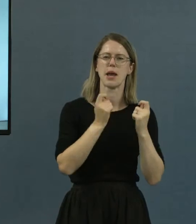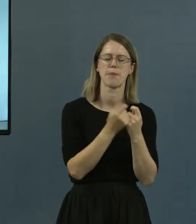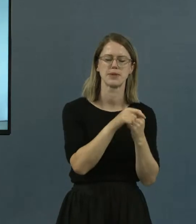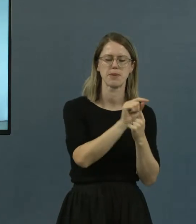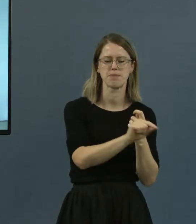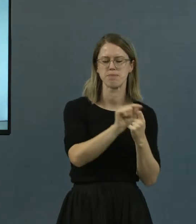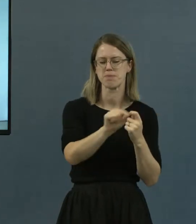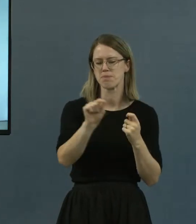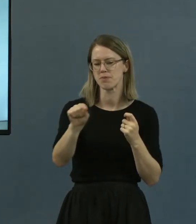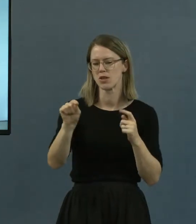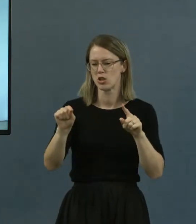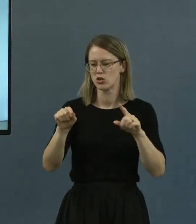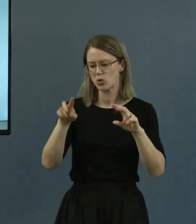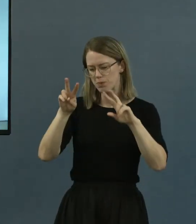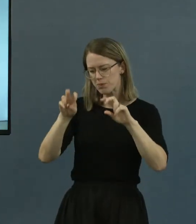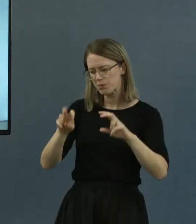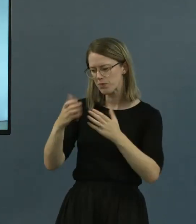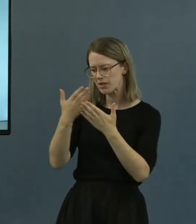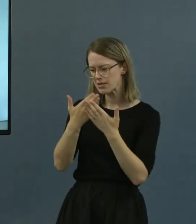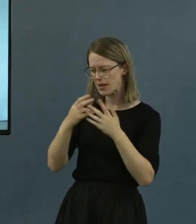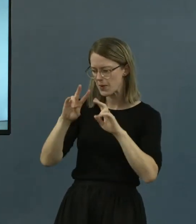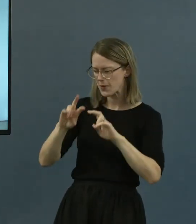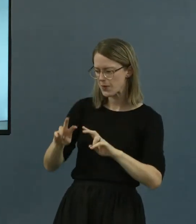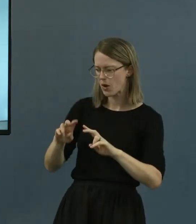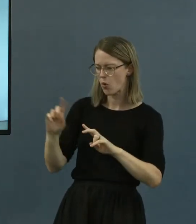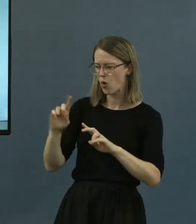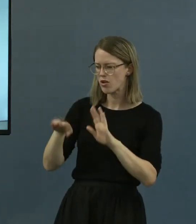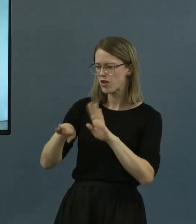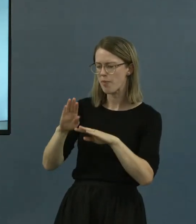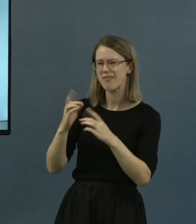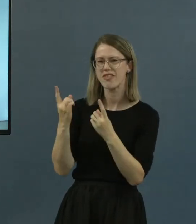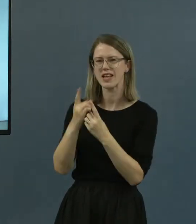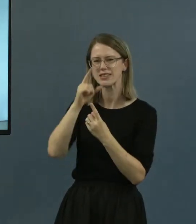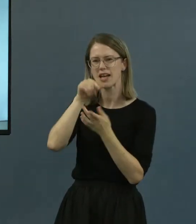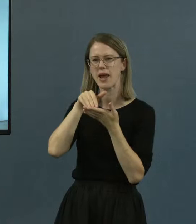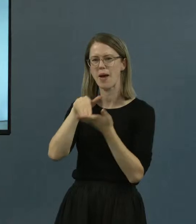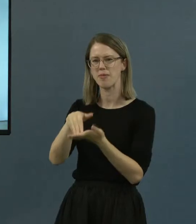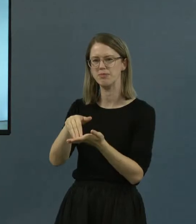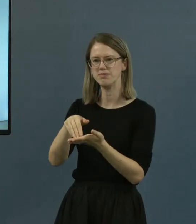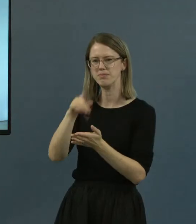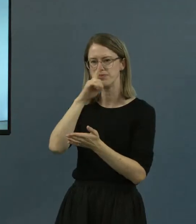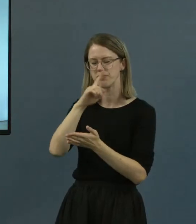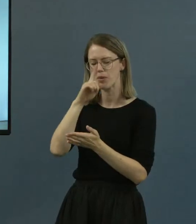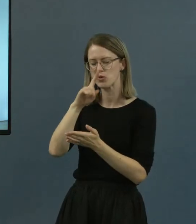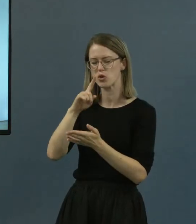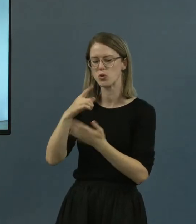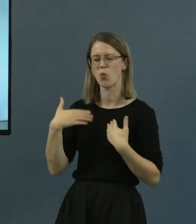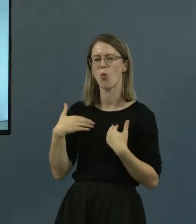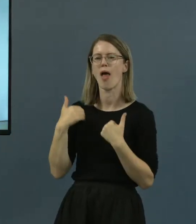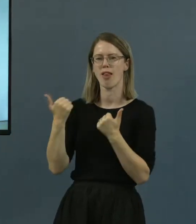particular to undertake some study into what sort of interventions will help people